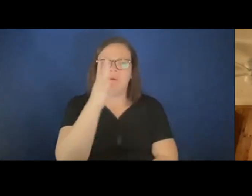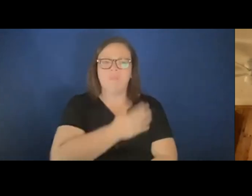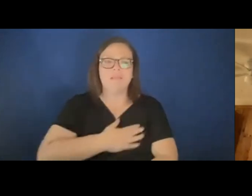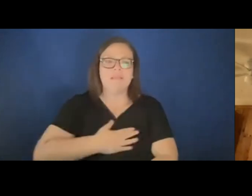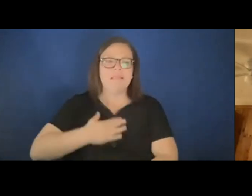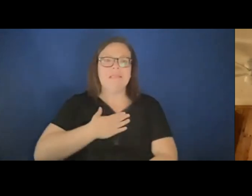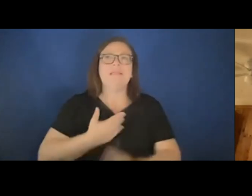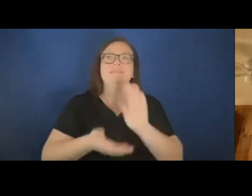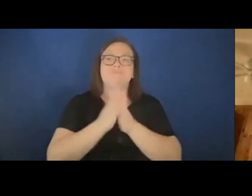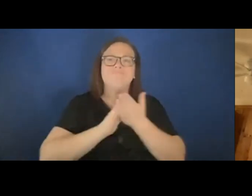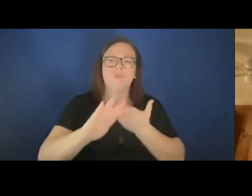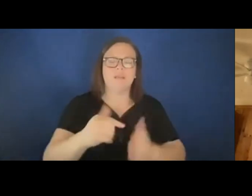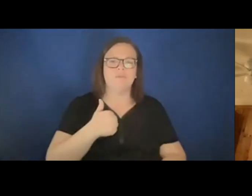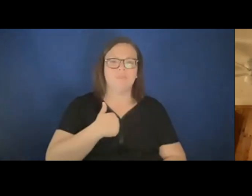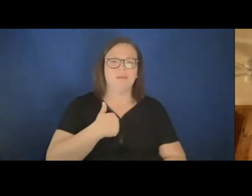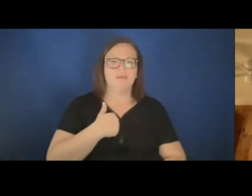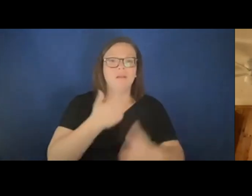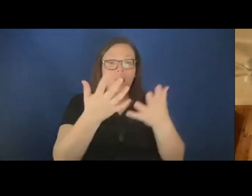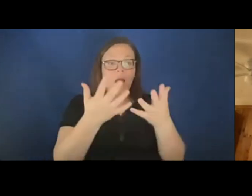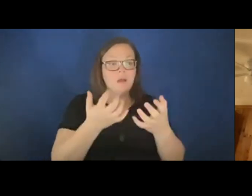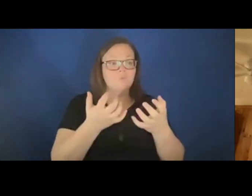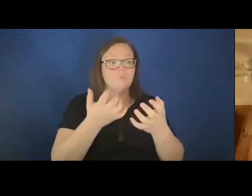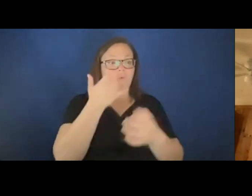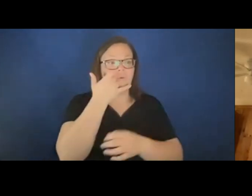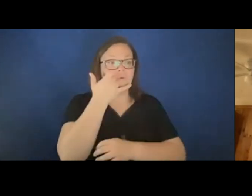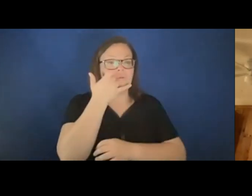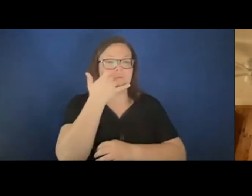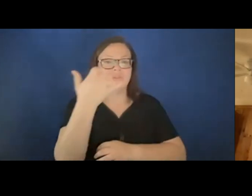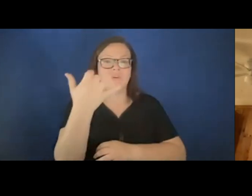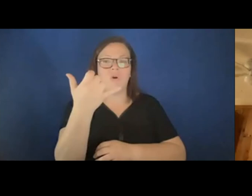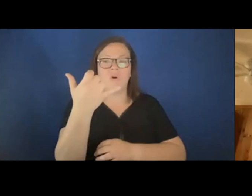forgive me. I want to call in dead. Last week,